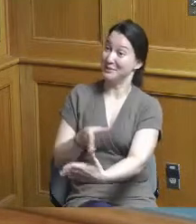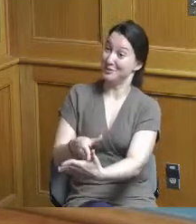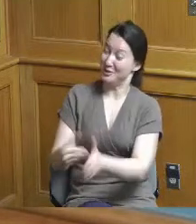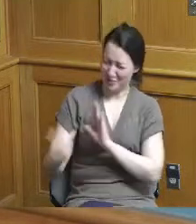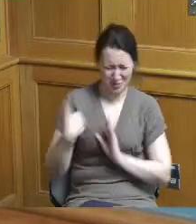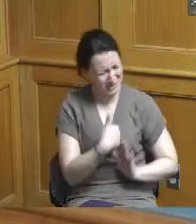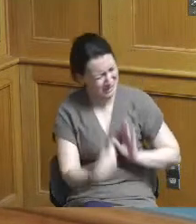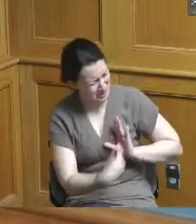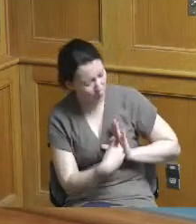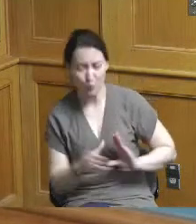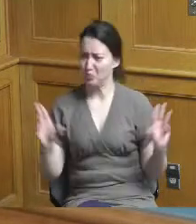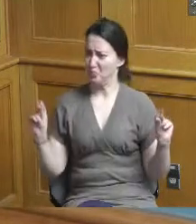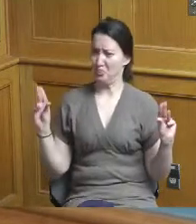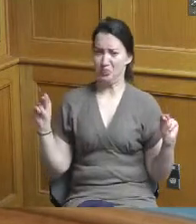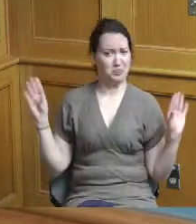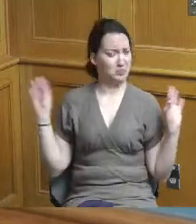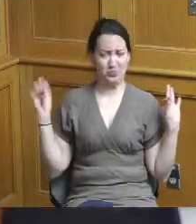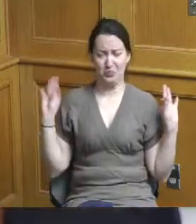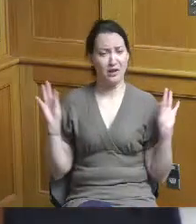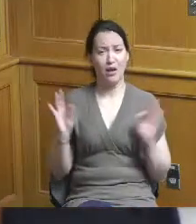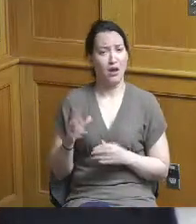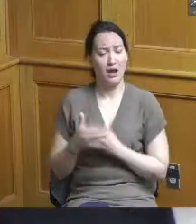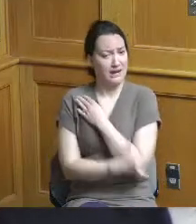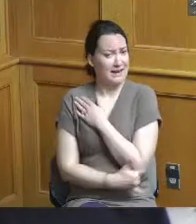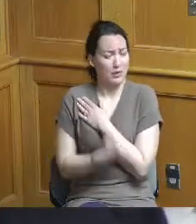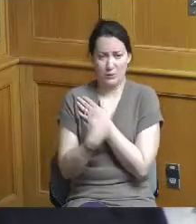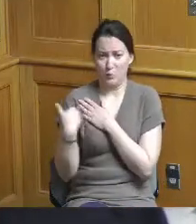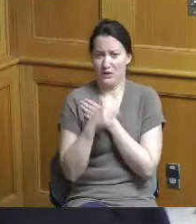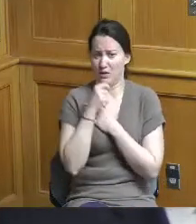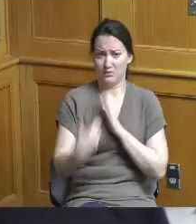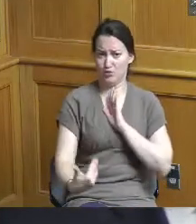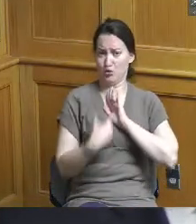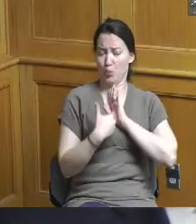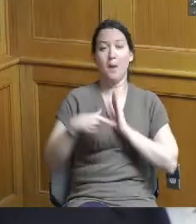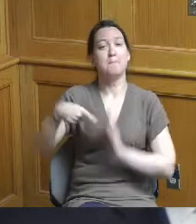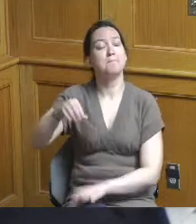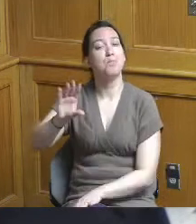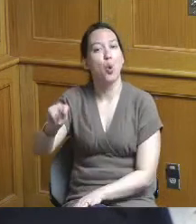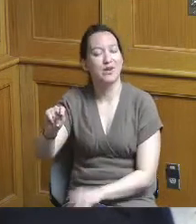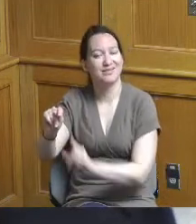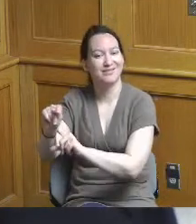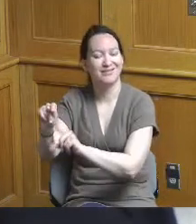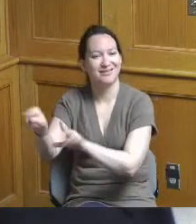to no we did not get we did the county did not get sued on this the port was the entity that